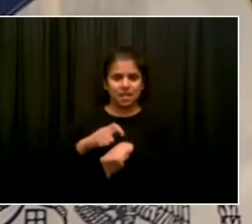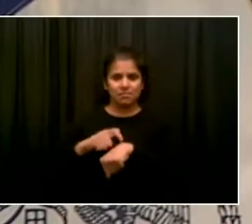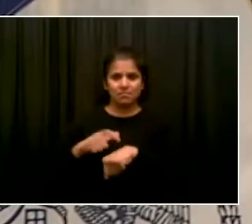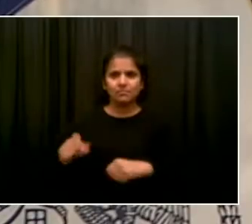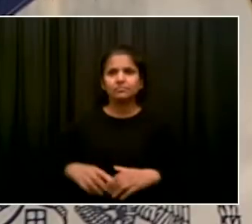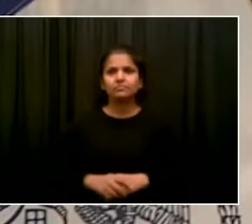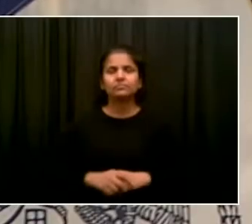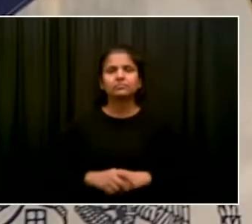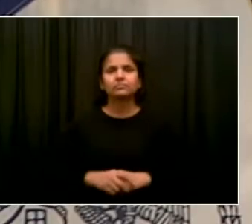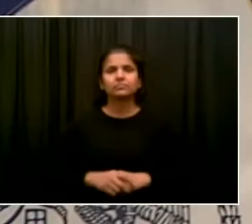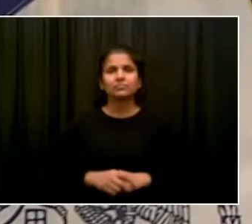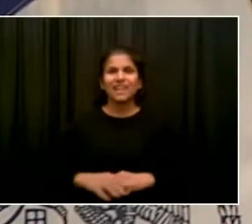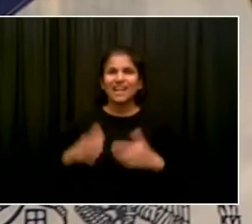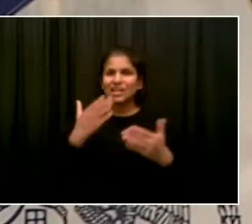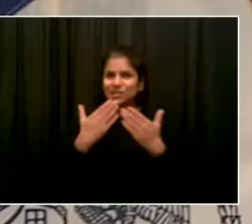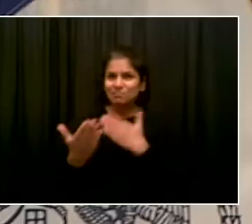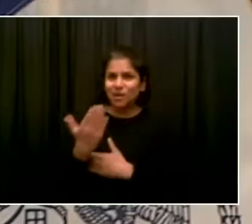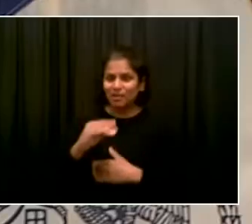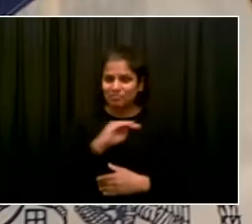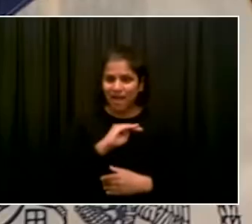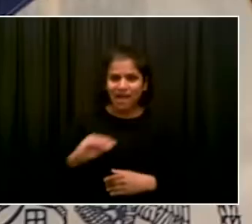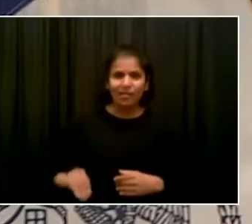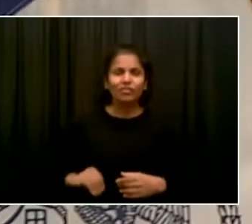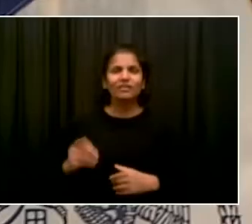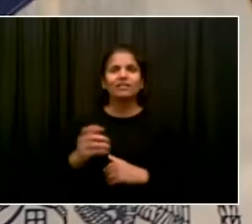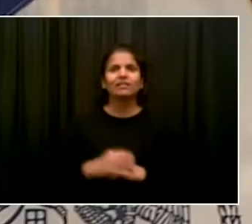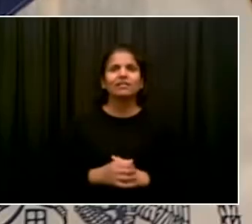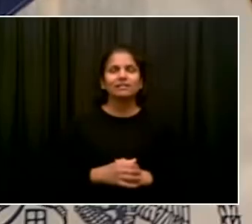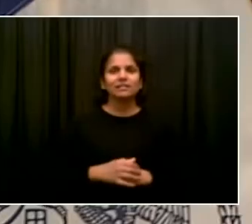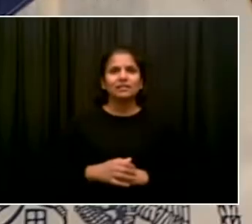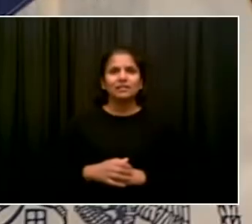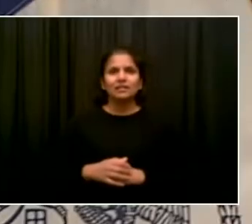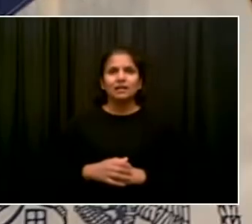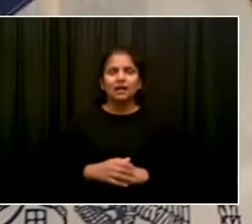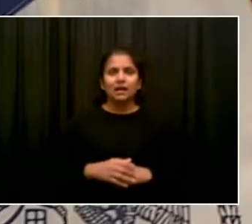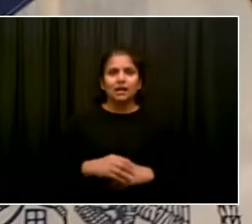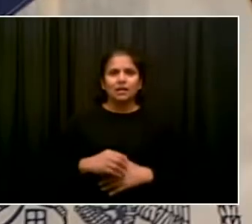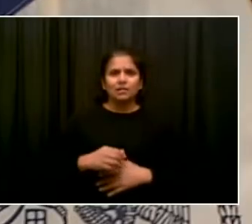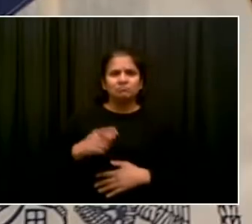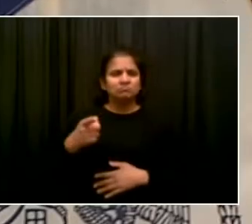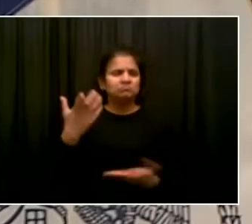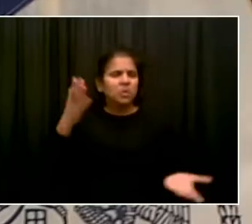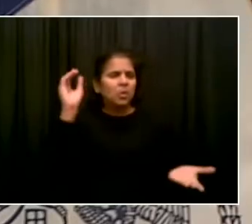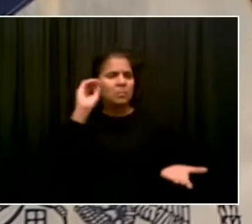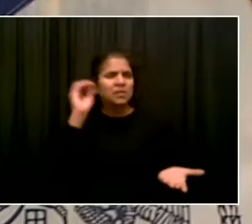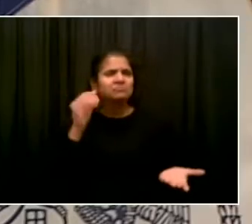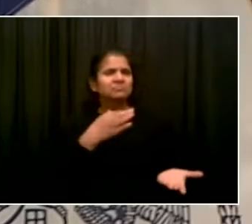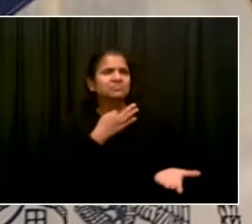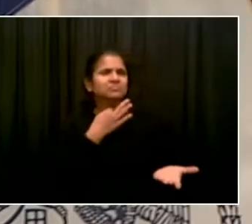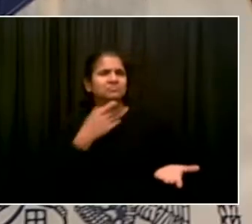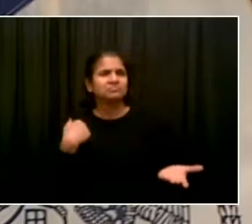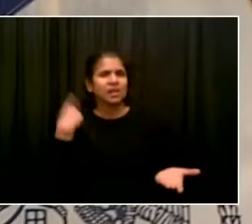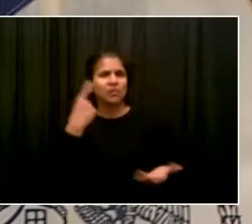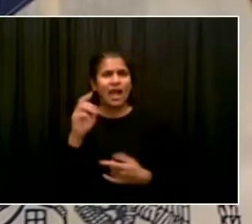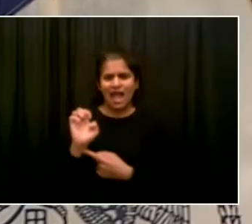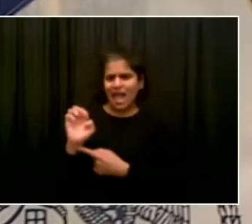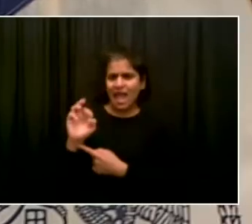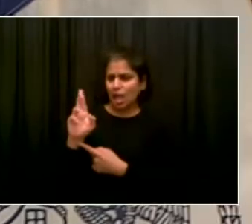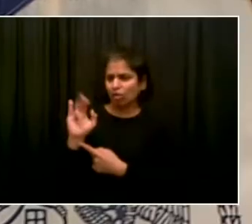EMMA FROM THE NEW YORK TIMES. Reporter: GOOD MORNING MR.